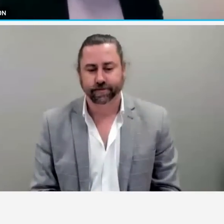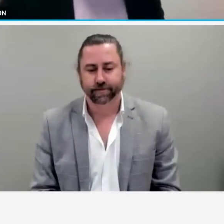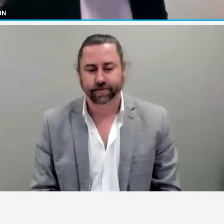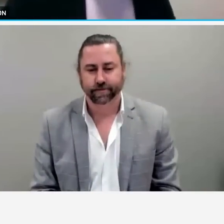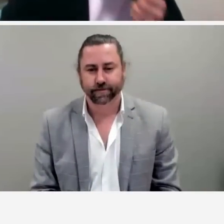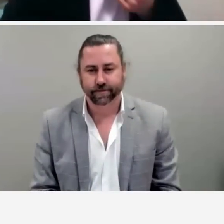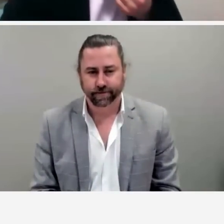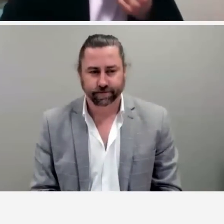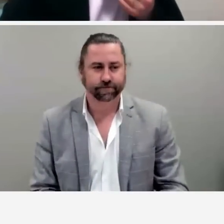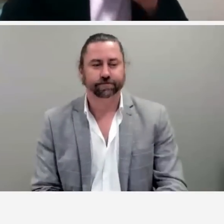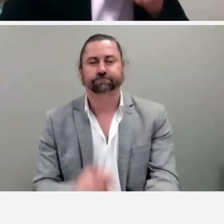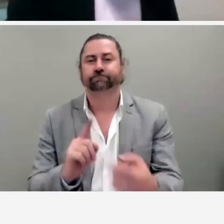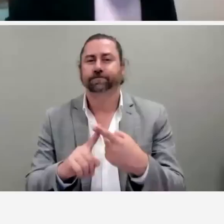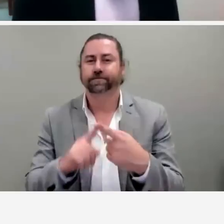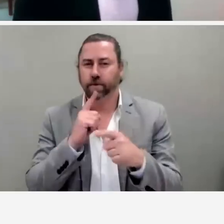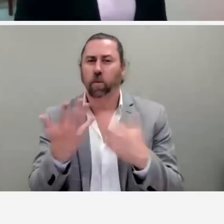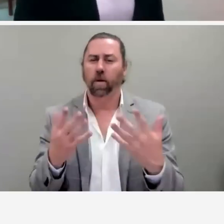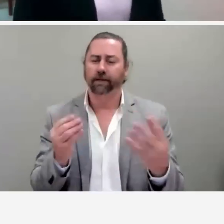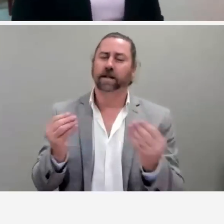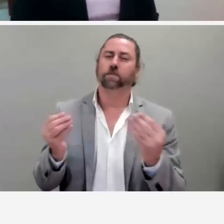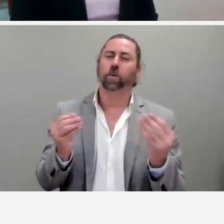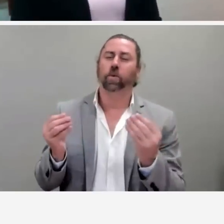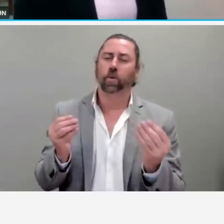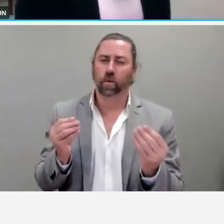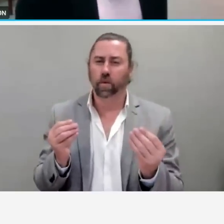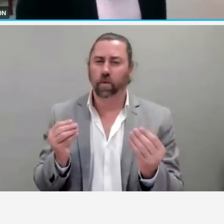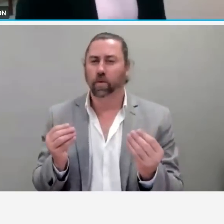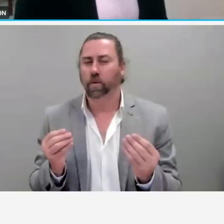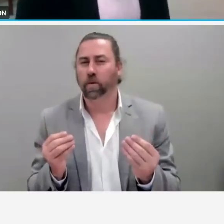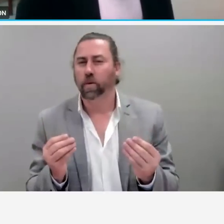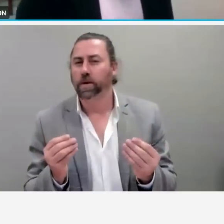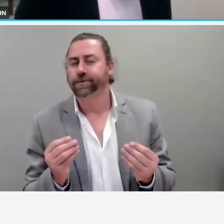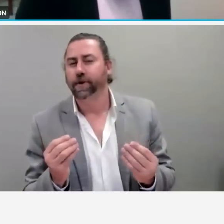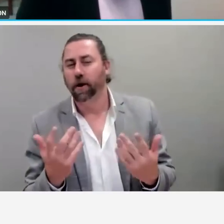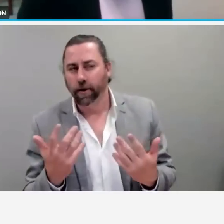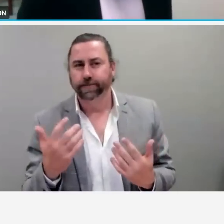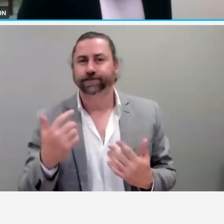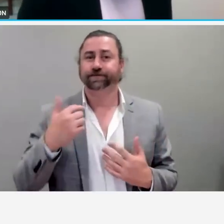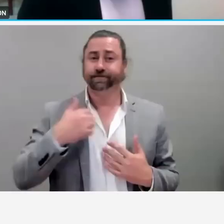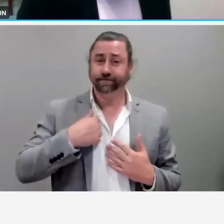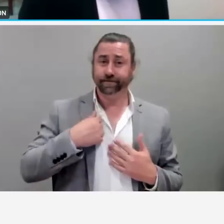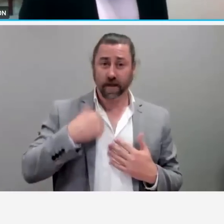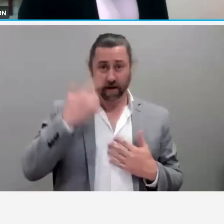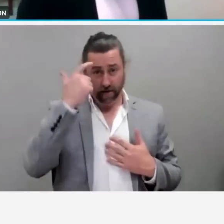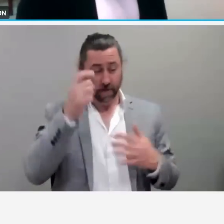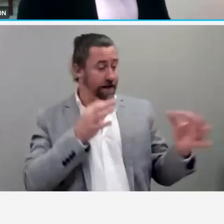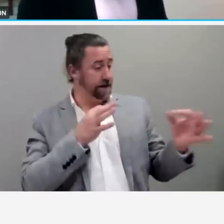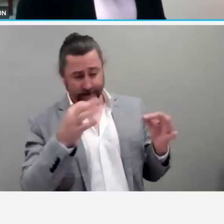So starting with flexibility. We heard that the approach we proposed is too rigid for older Australians.